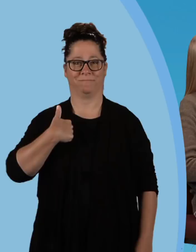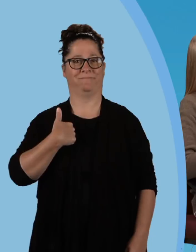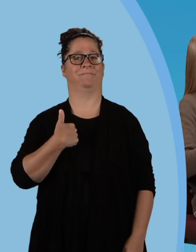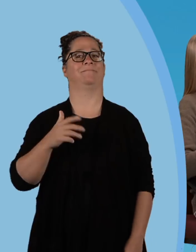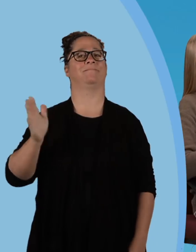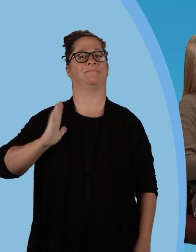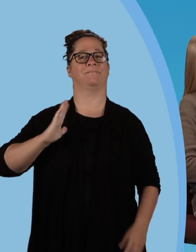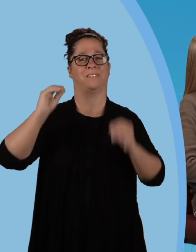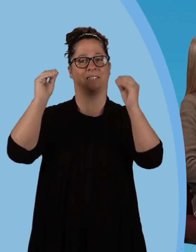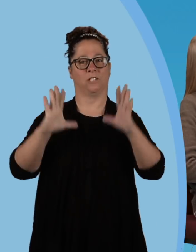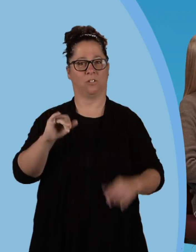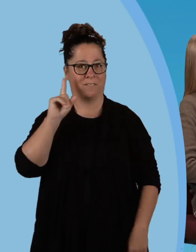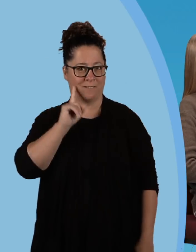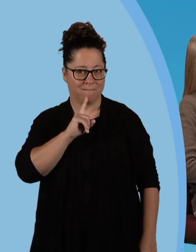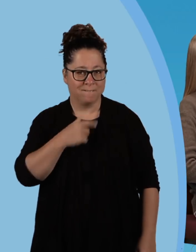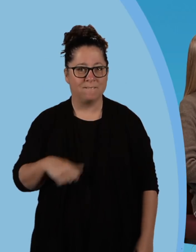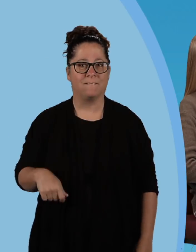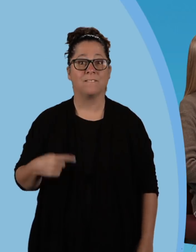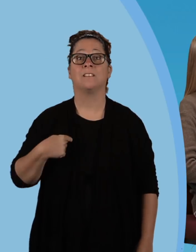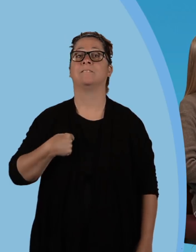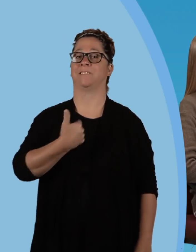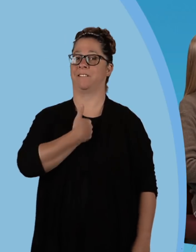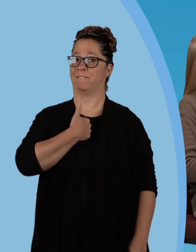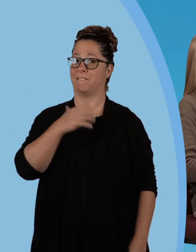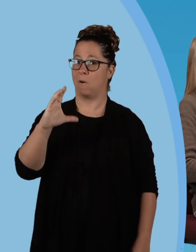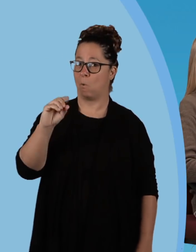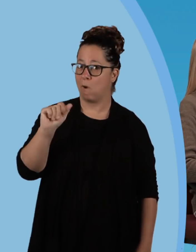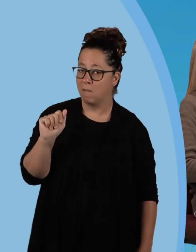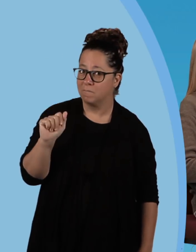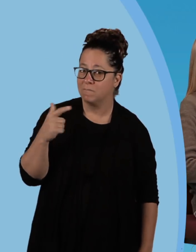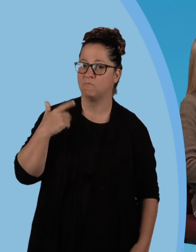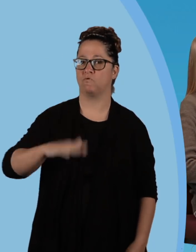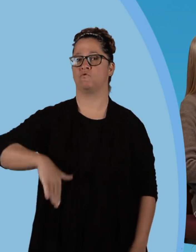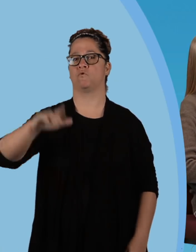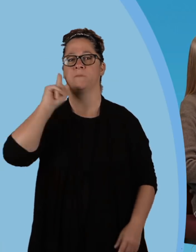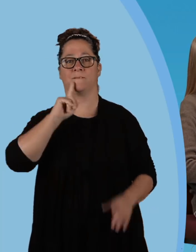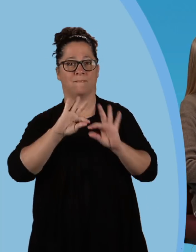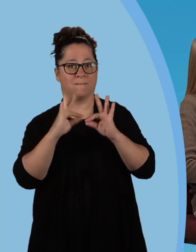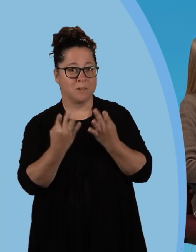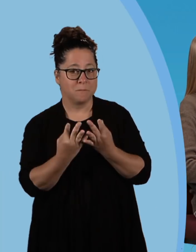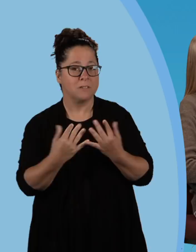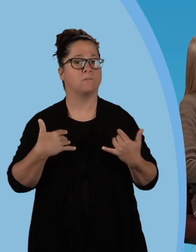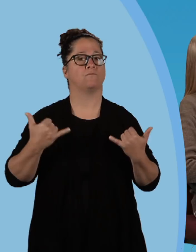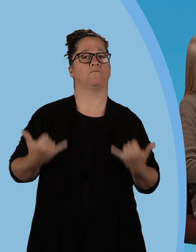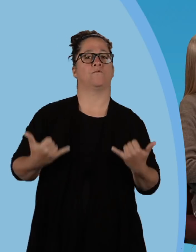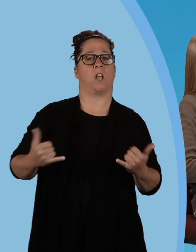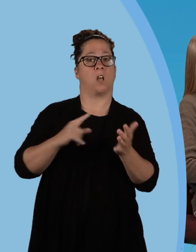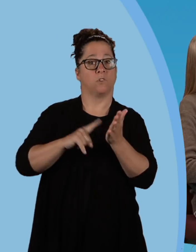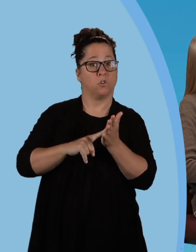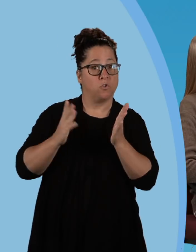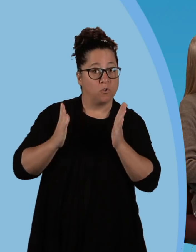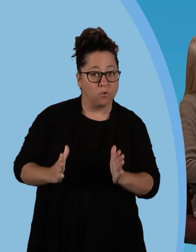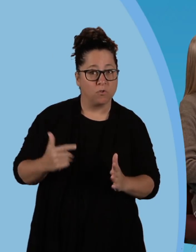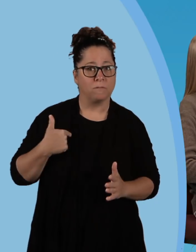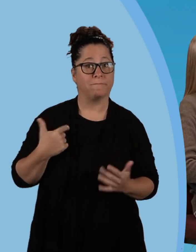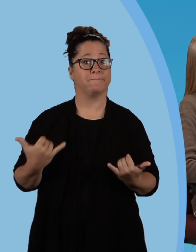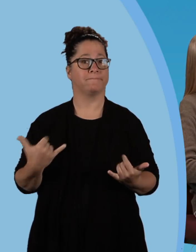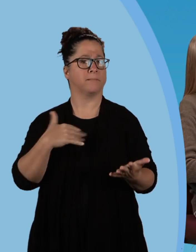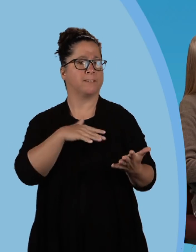Andrea, I'm also a former teacher of the deaf. I'm also a CODA. I grew up in a Deaf family, and currently I'm a researcher.